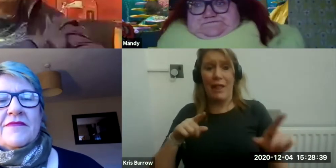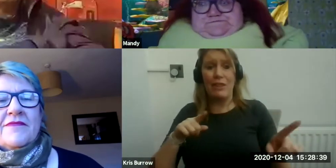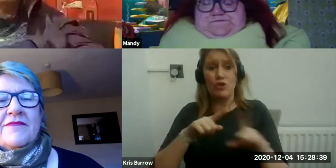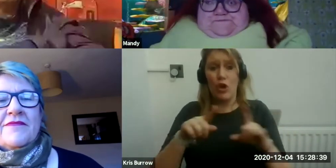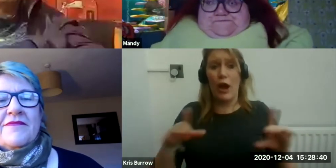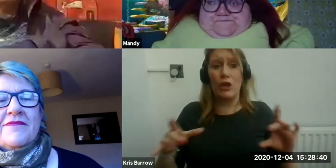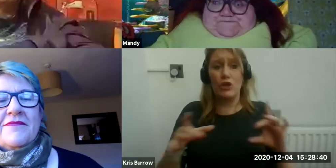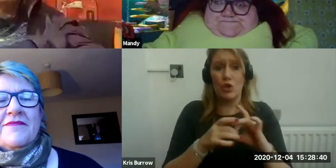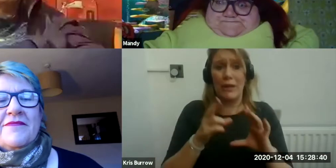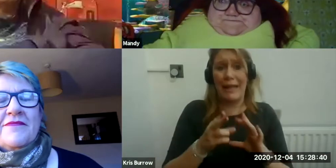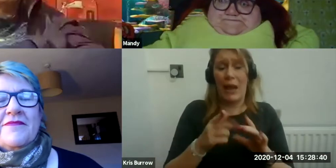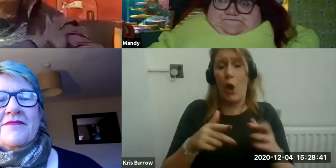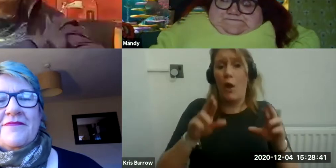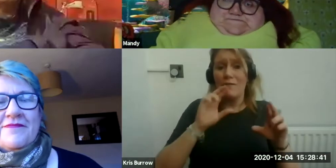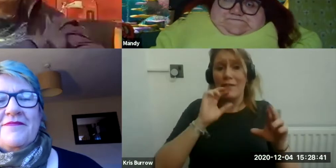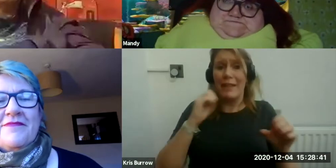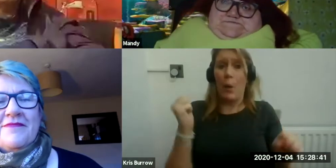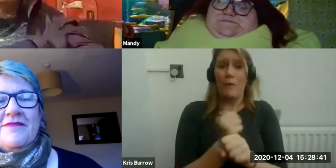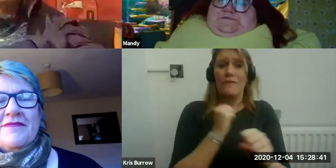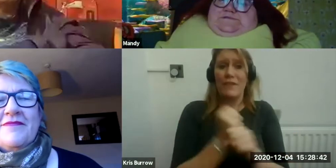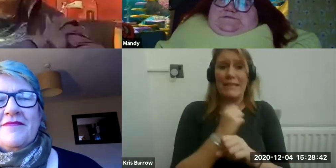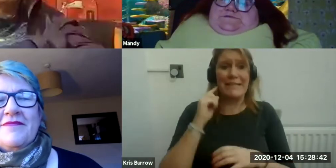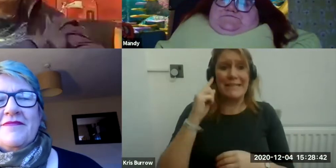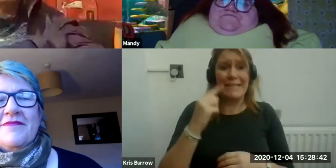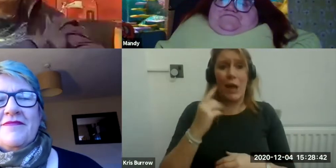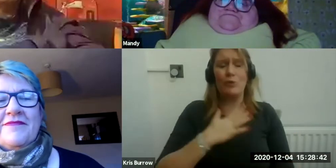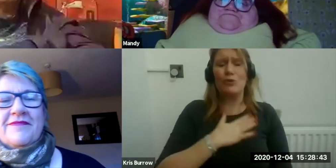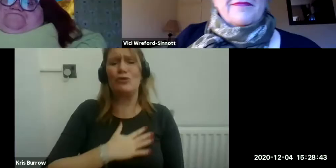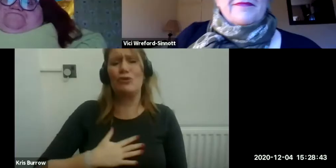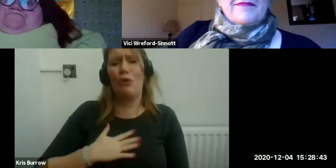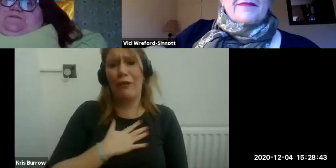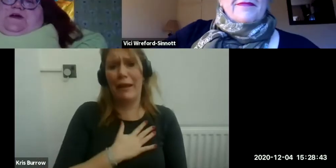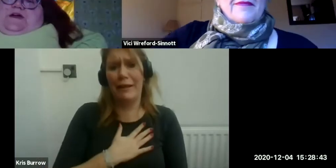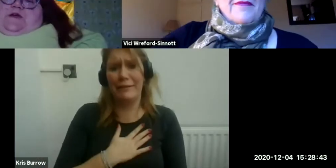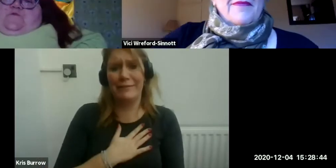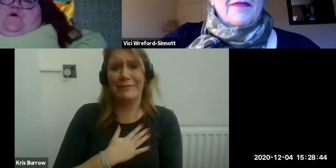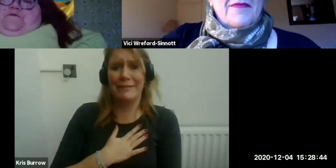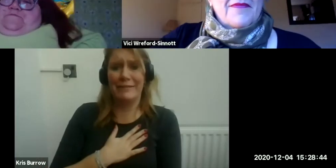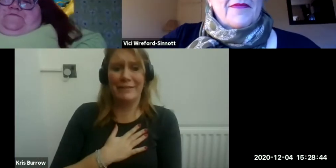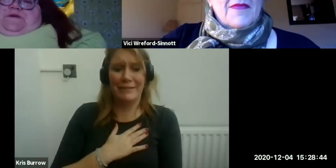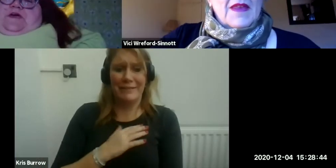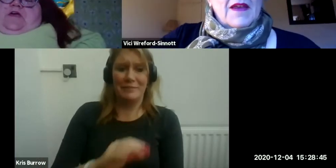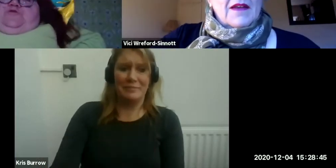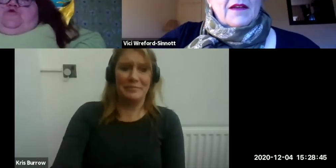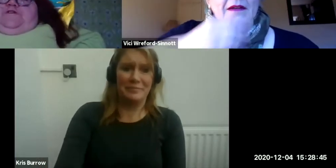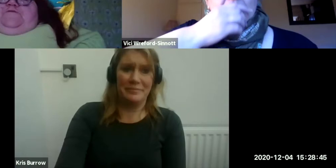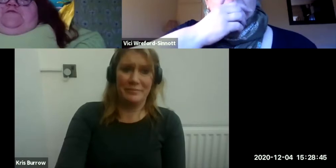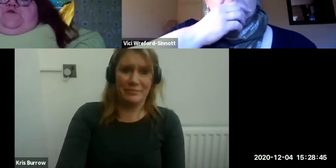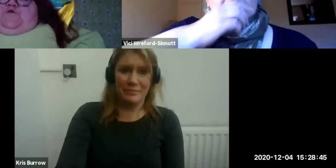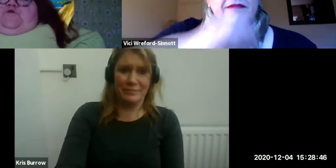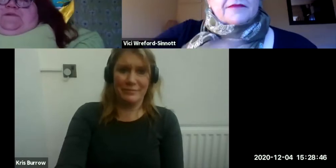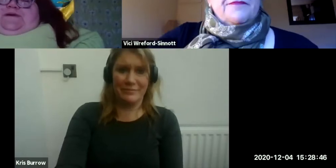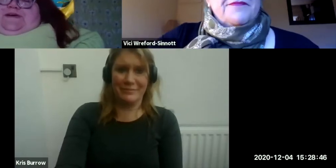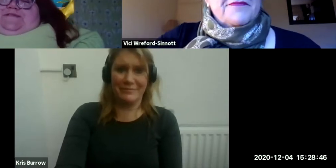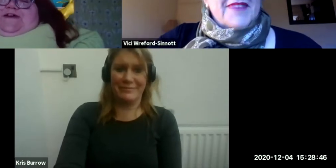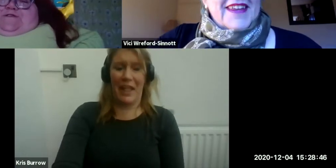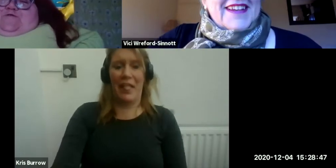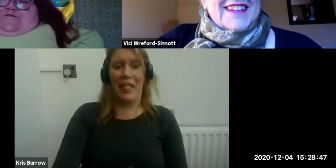might fix your sound. So sorry, guys. No problem. The joys of Zoom and